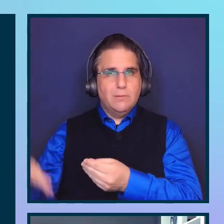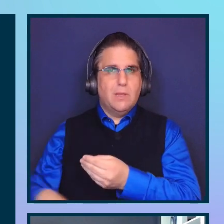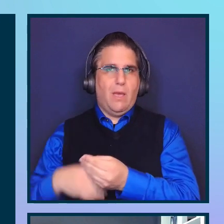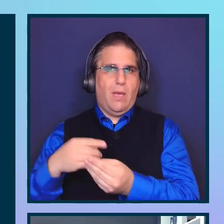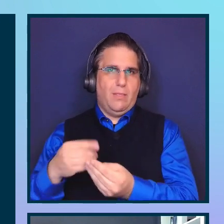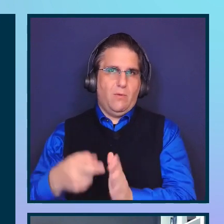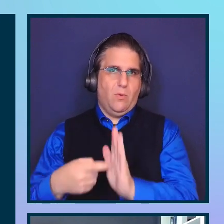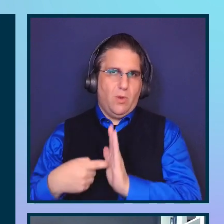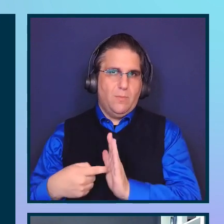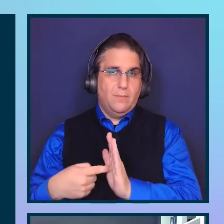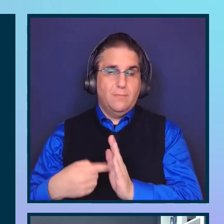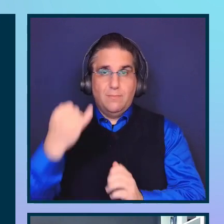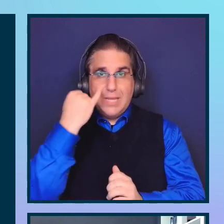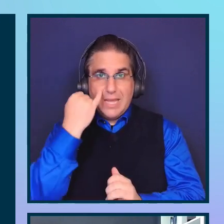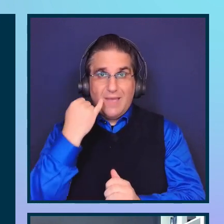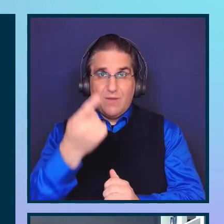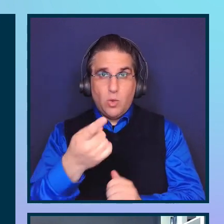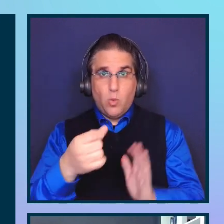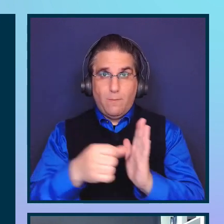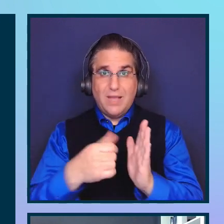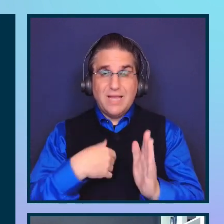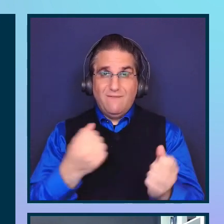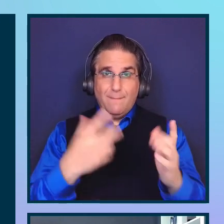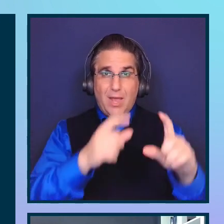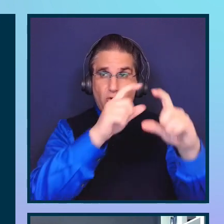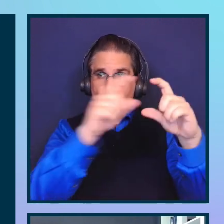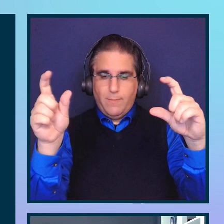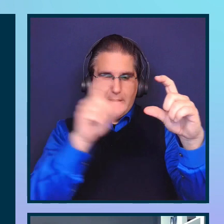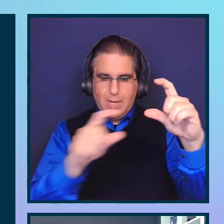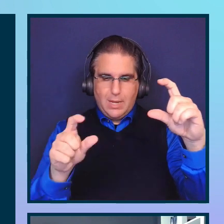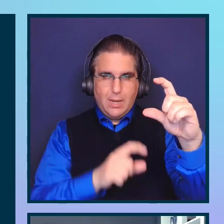in a page that have multiple repeated elements, you should have attachment between the action